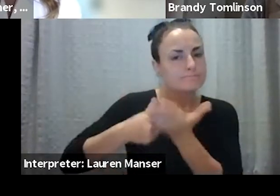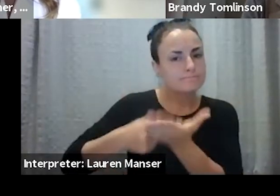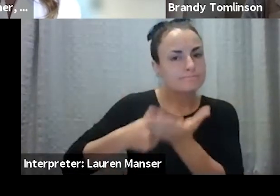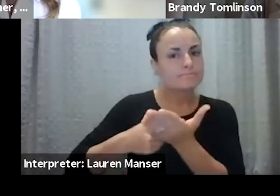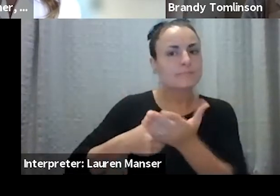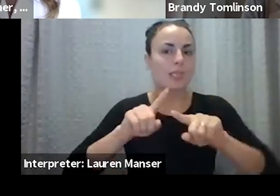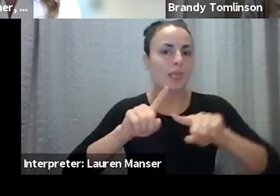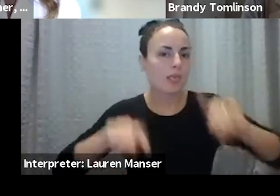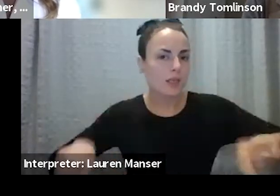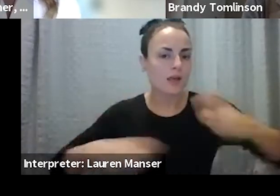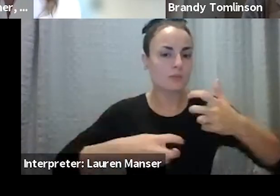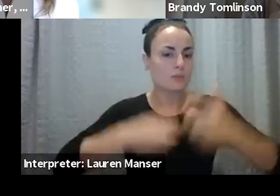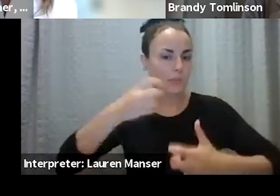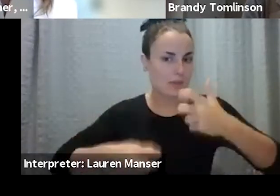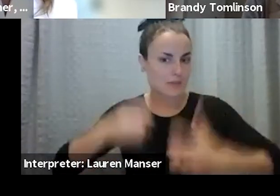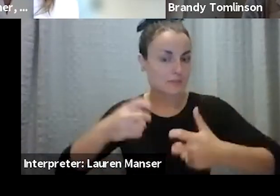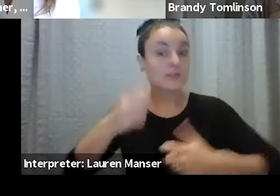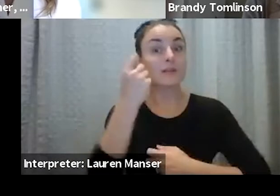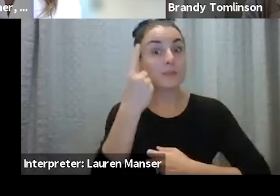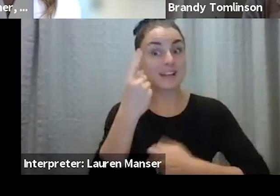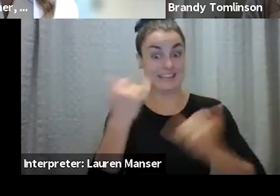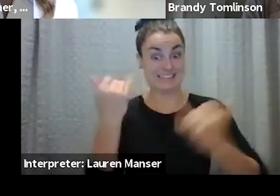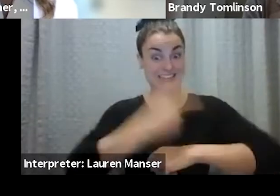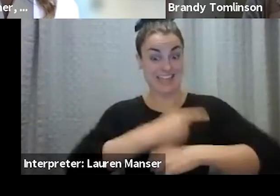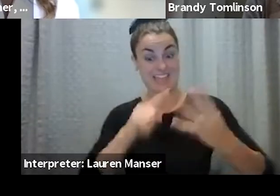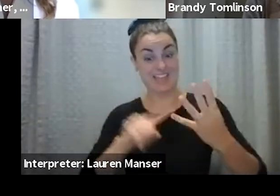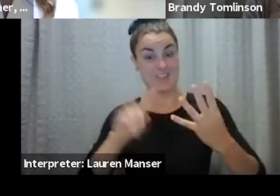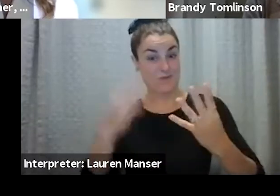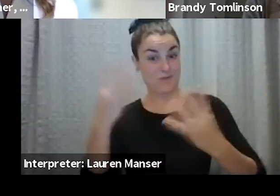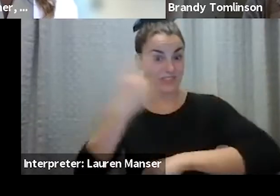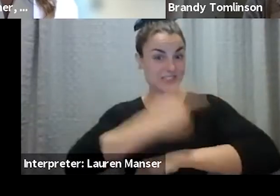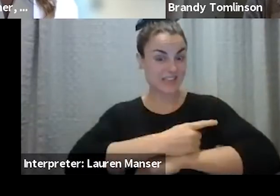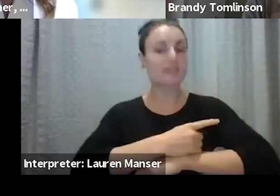And today is the day that we'll talk about some of the questions that we've had